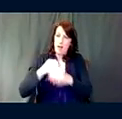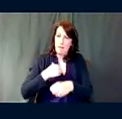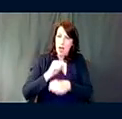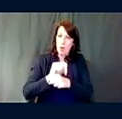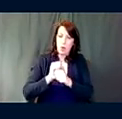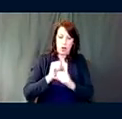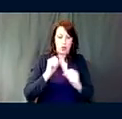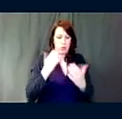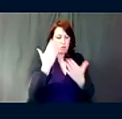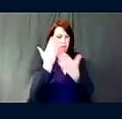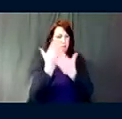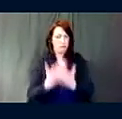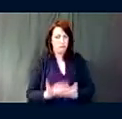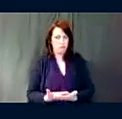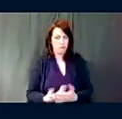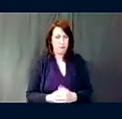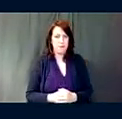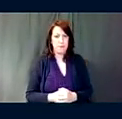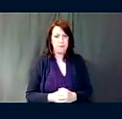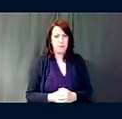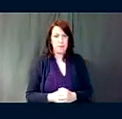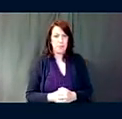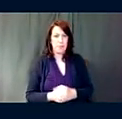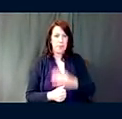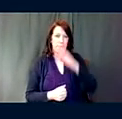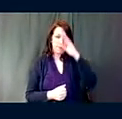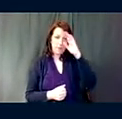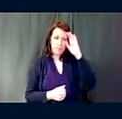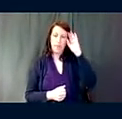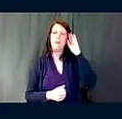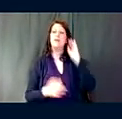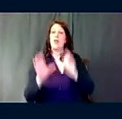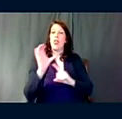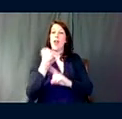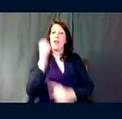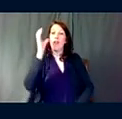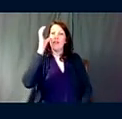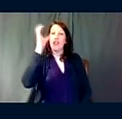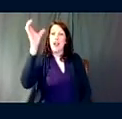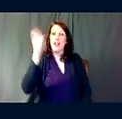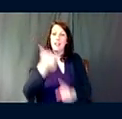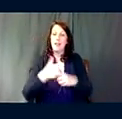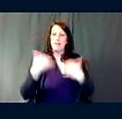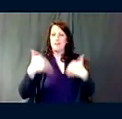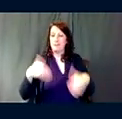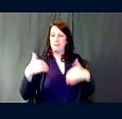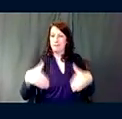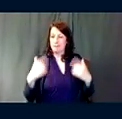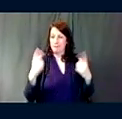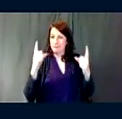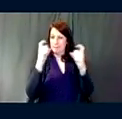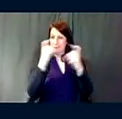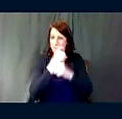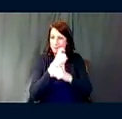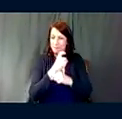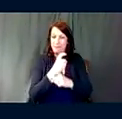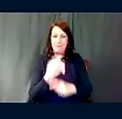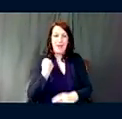INVOLVED WITH MY WORK. NEXT PLEASE. SO, THE CULTURE CONCEPT IS A TRICKY ONE.